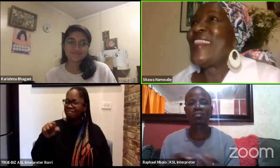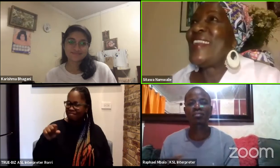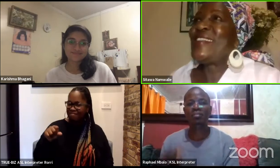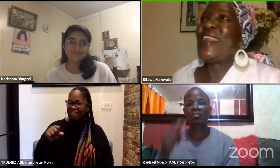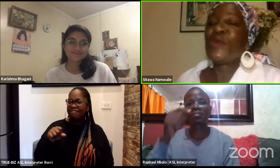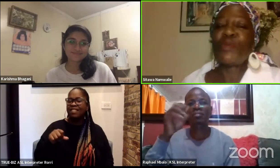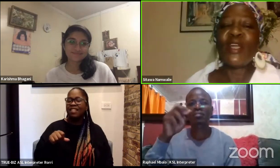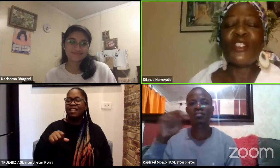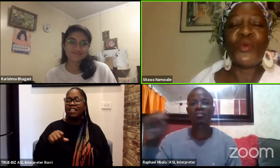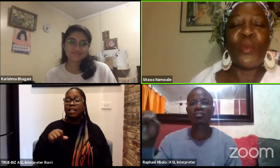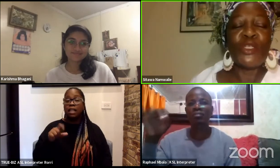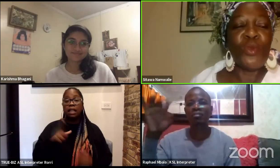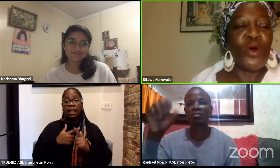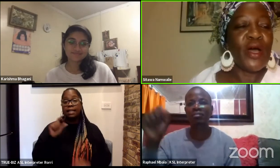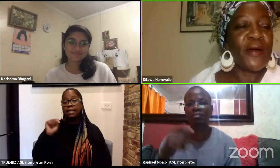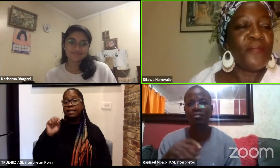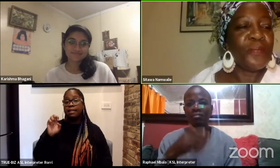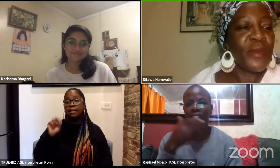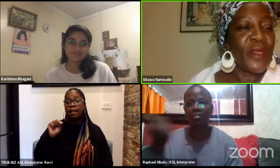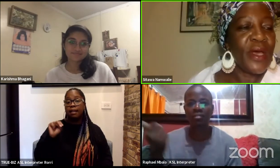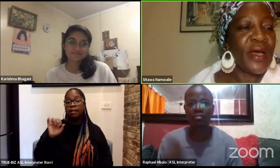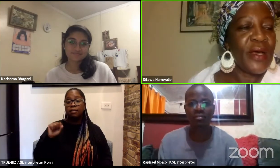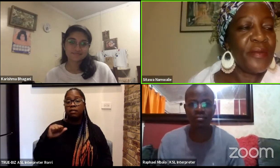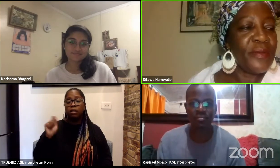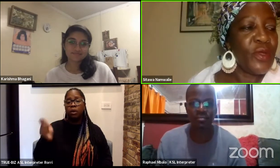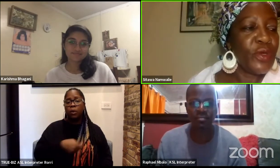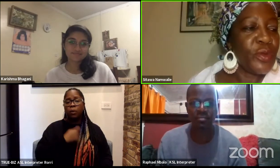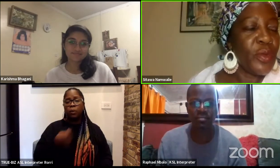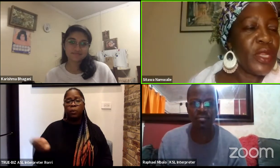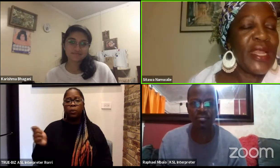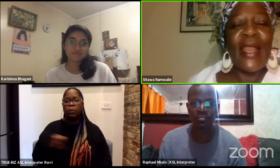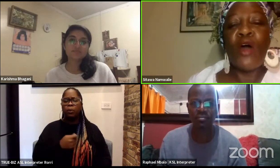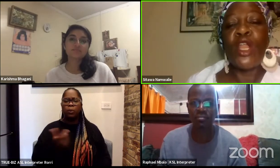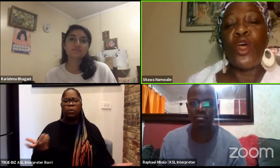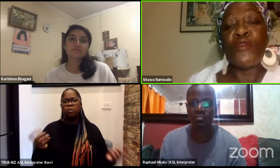And then tennis, it allowed a lot of travel.